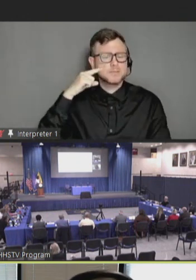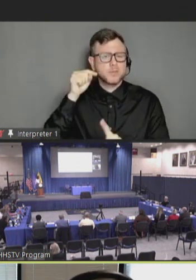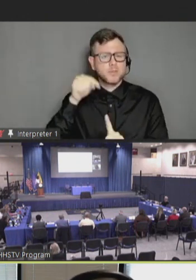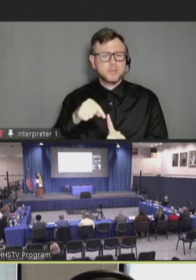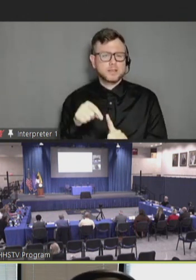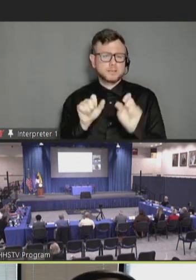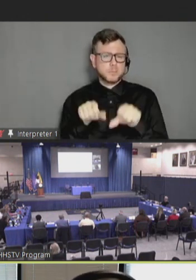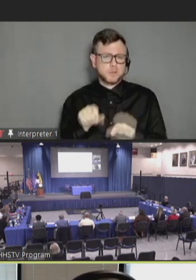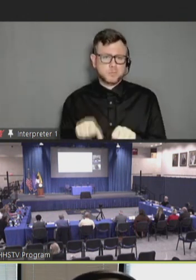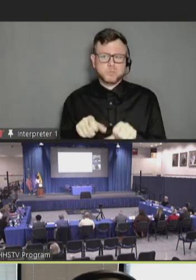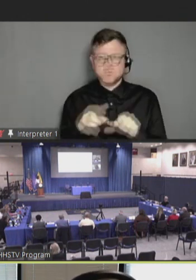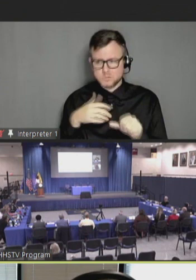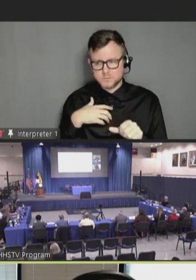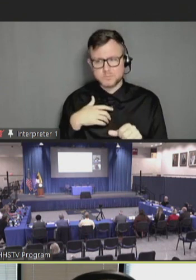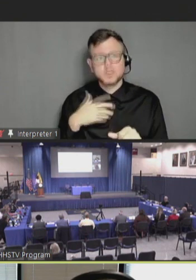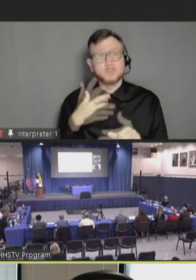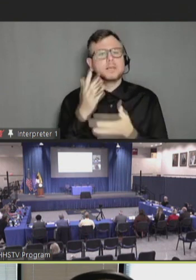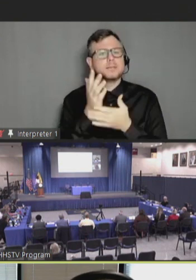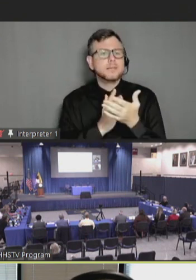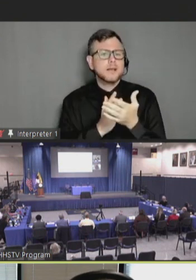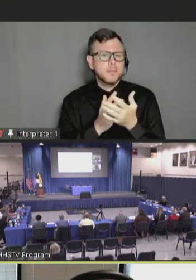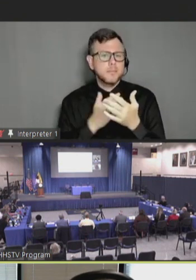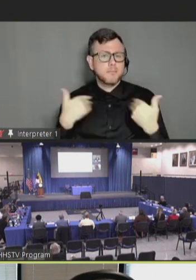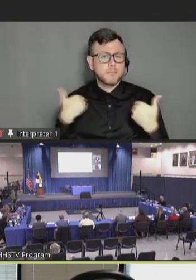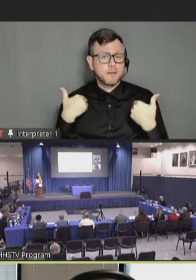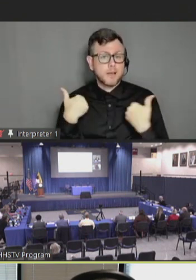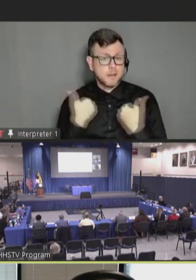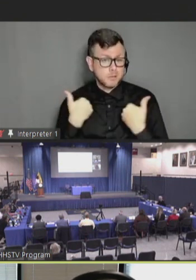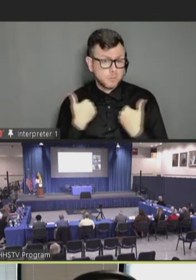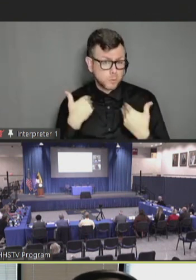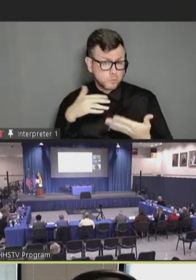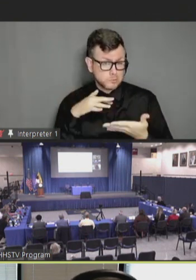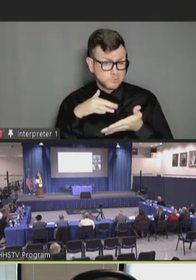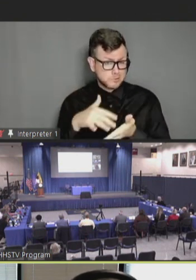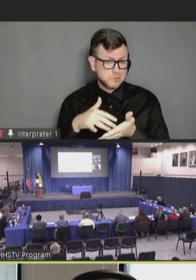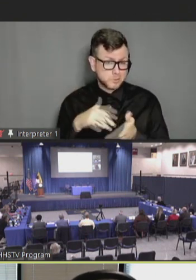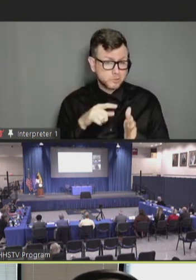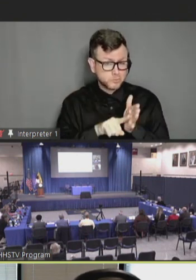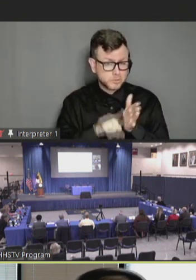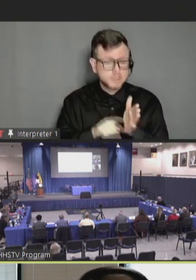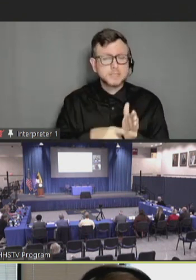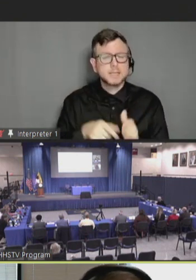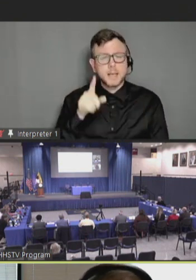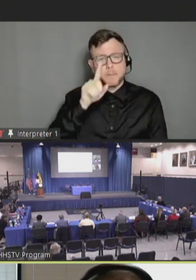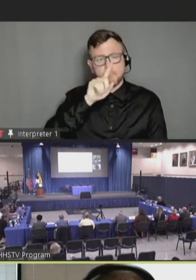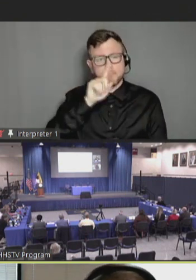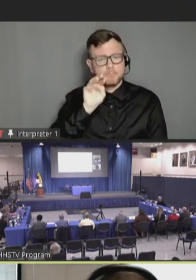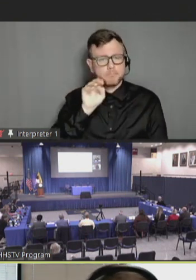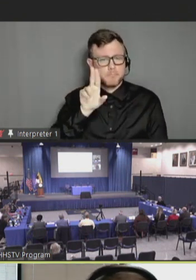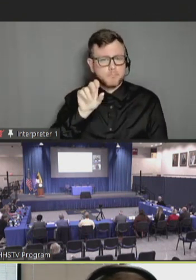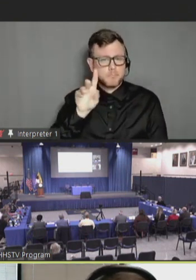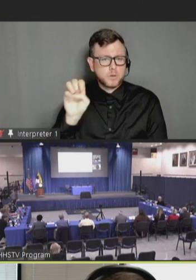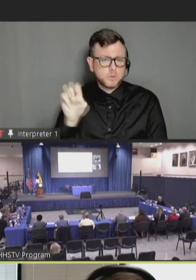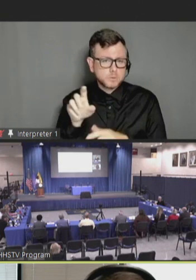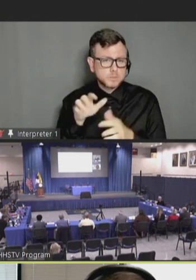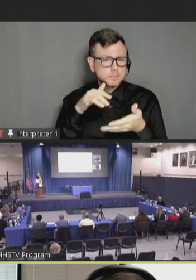But there are some animal studies, including mouse studies where you can look at the -- essentially